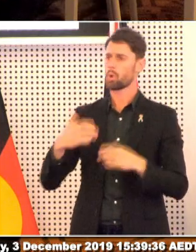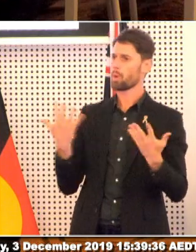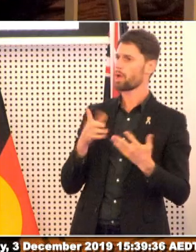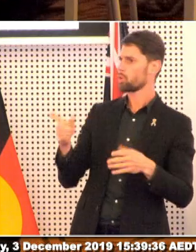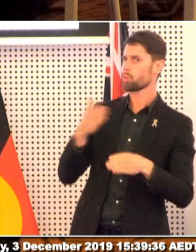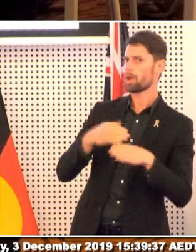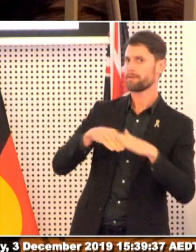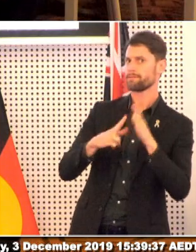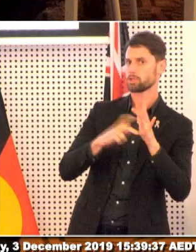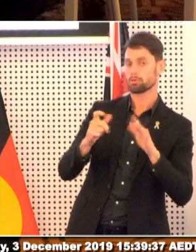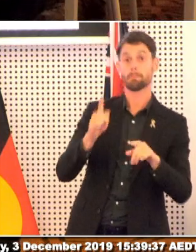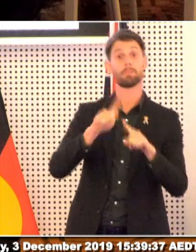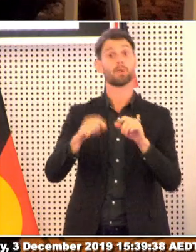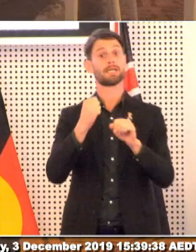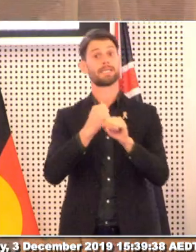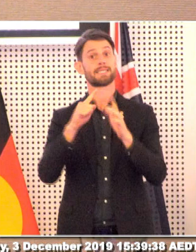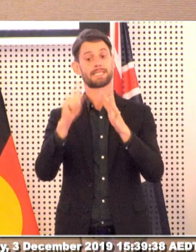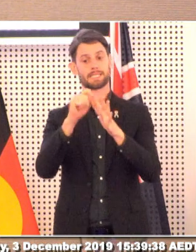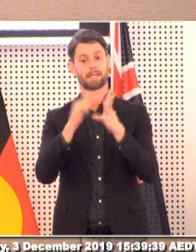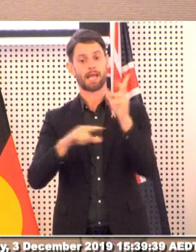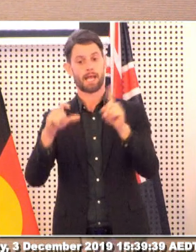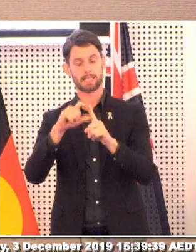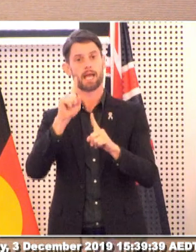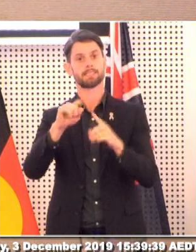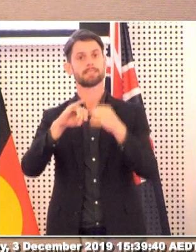Mainly Gippsland and South Gippsland but that includes places like